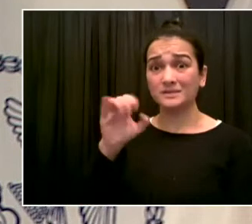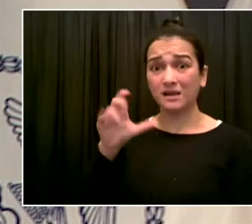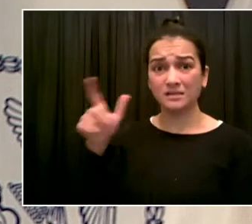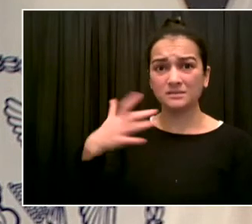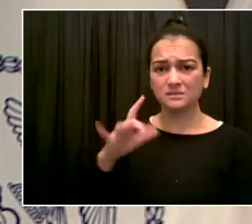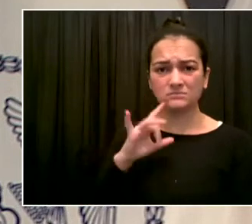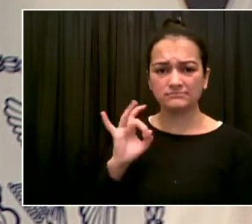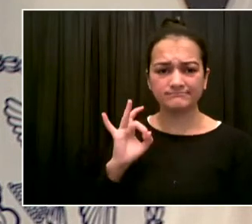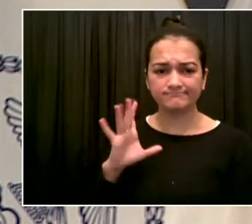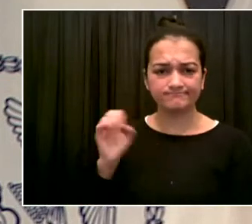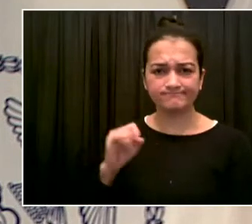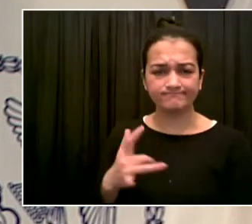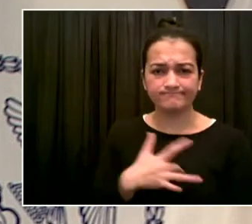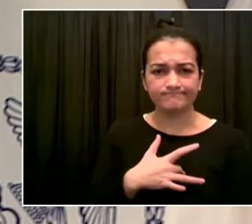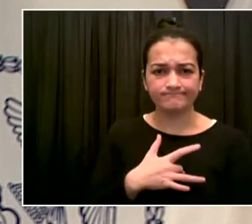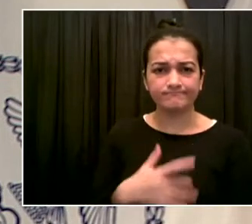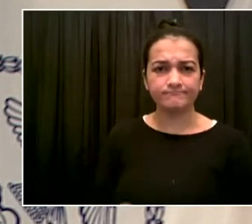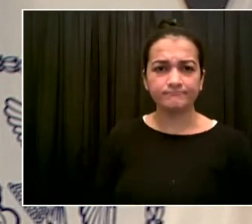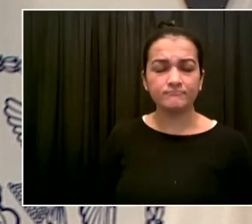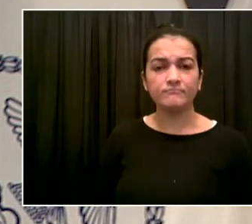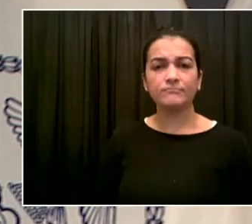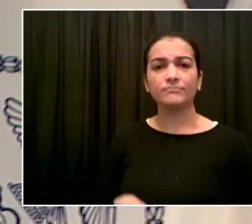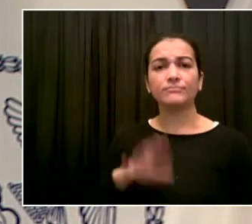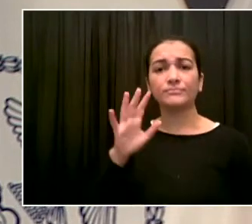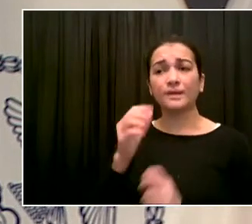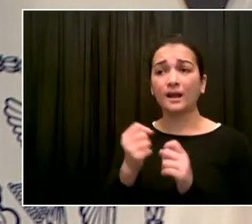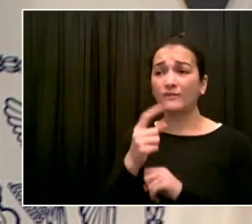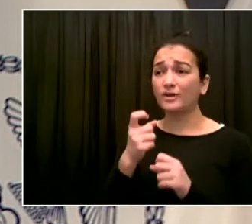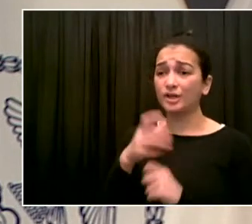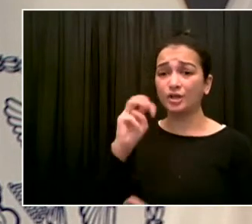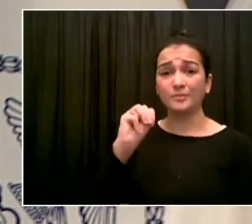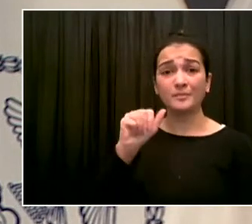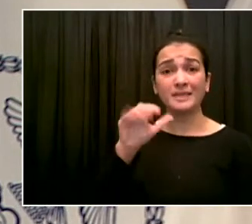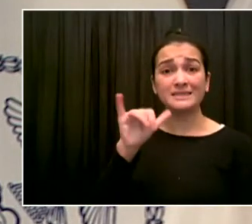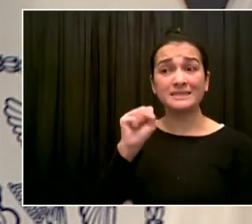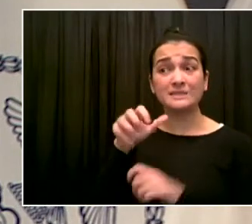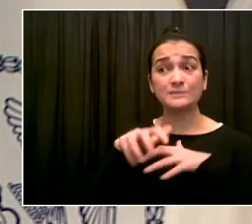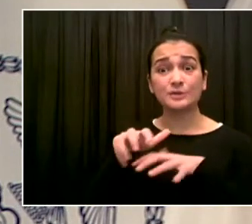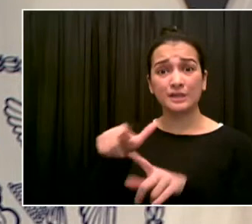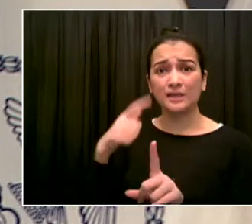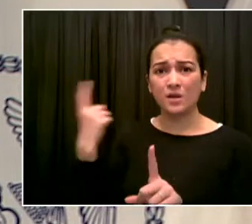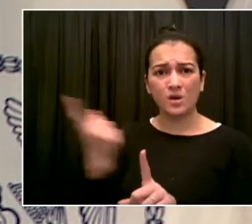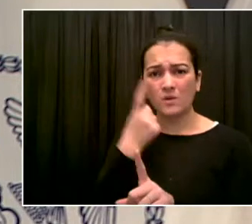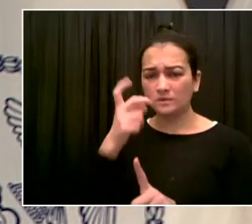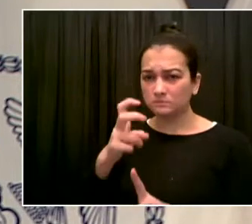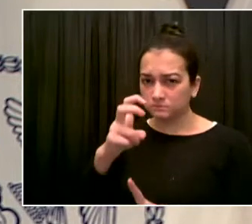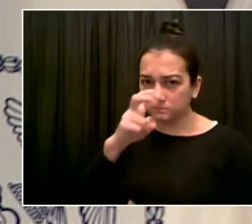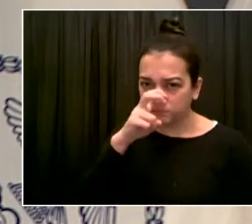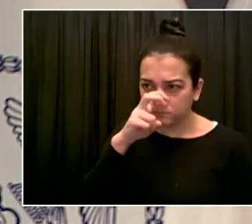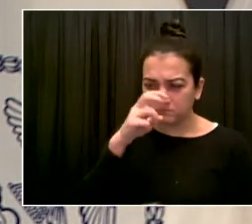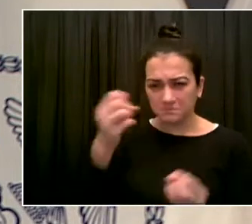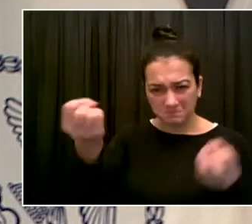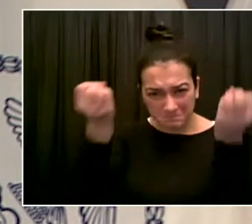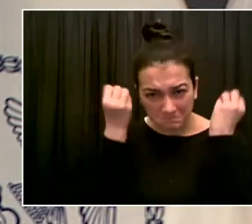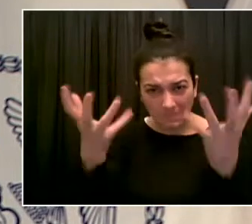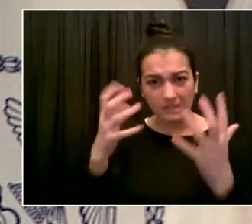SOMETHING WE TALK ABOUT THE NIGHT BEFORE AND GIVE AN UPDATE EVERY YEAR ON WH'ATS OIGNG ON. VERY METICULOUS